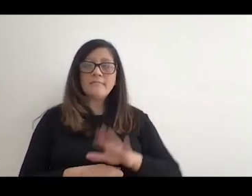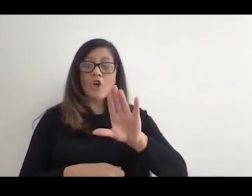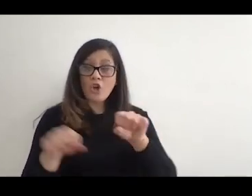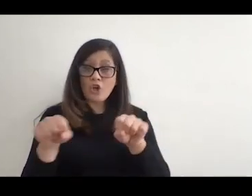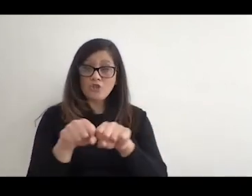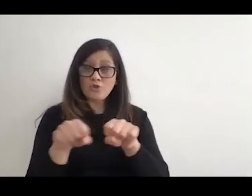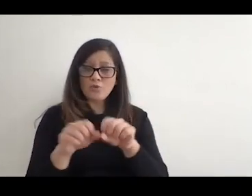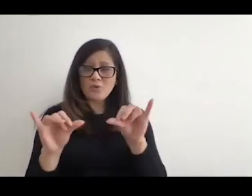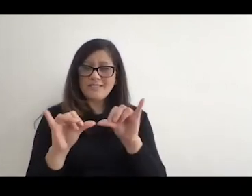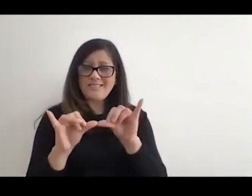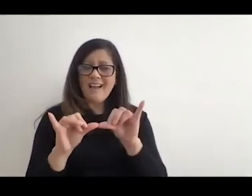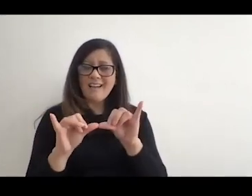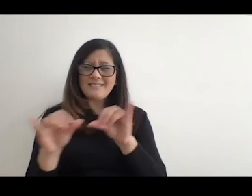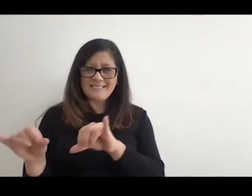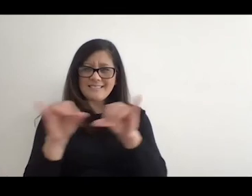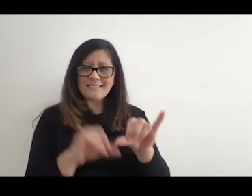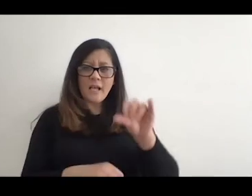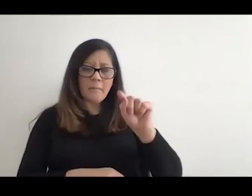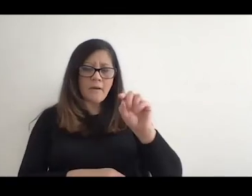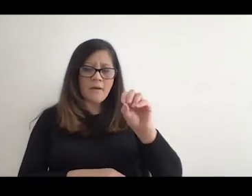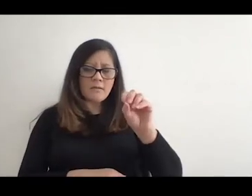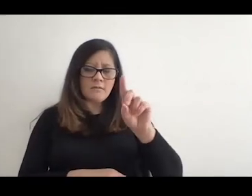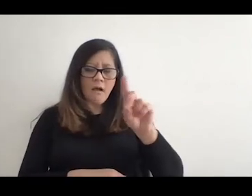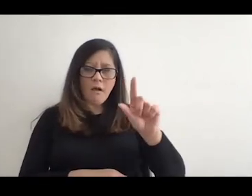toddler shoe size. And currently she's wearing heels.